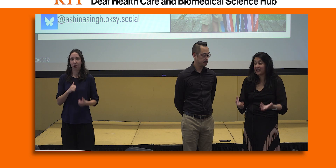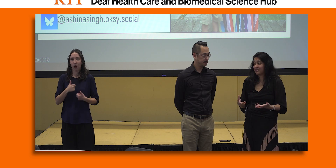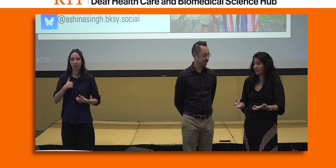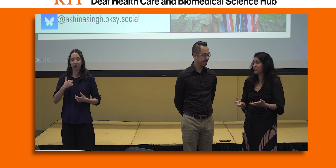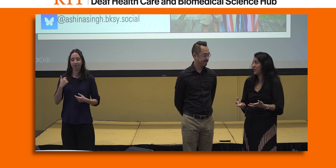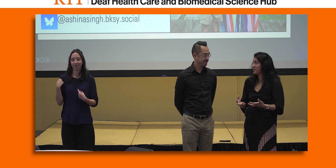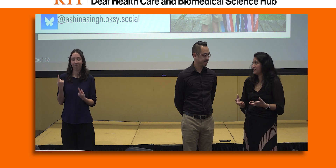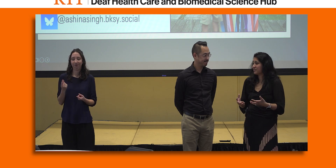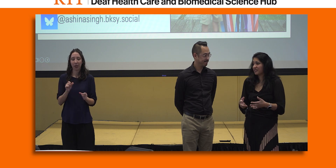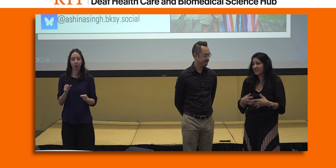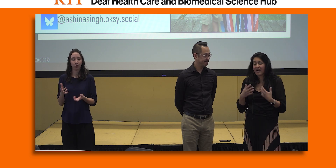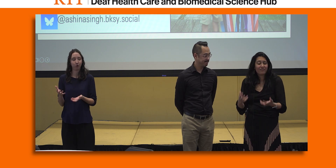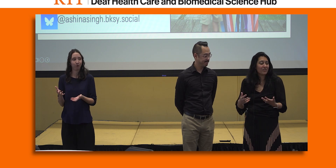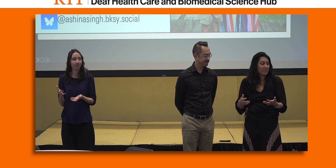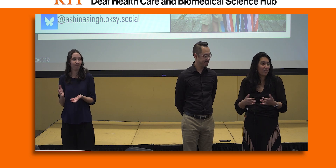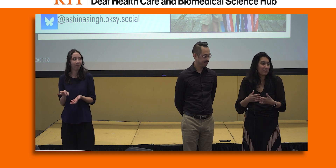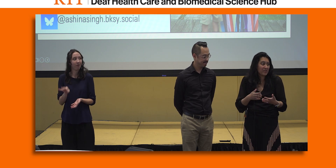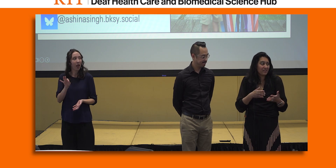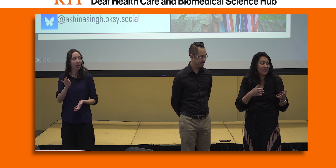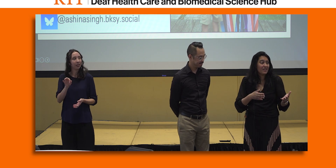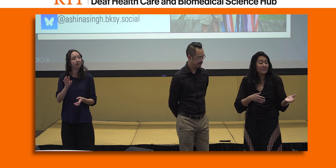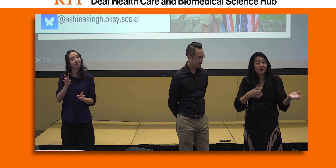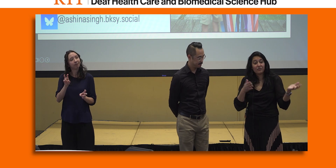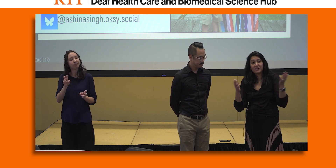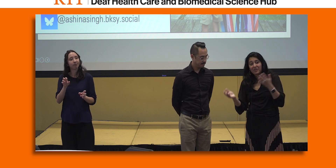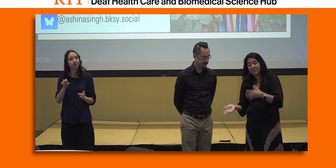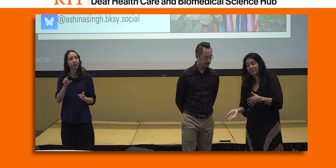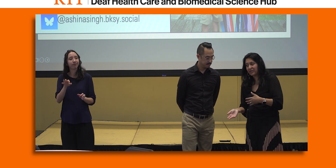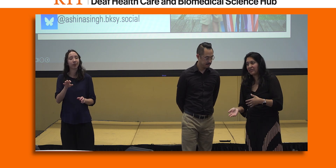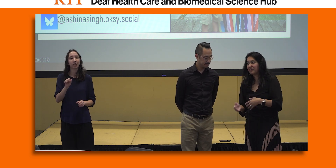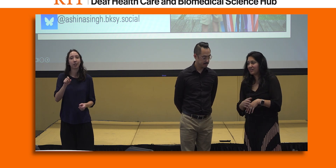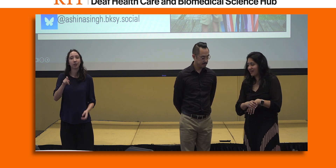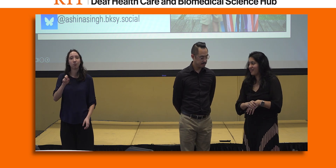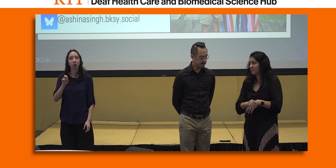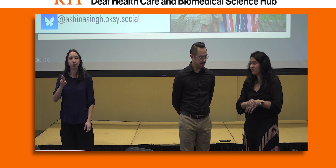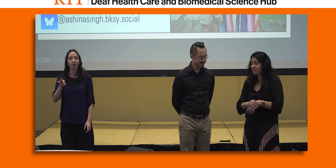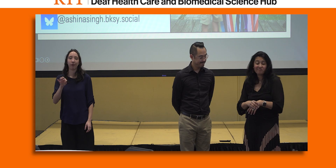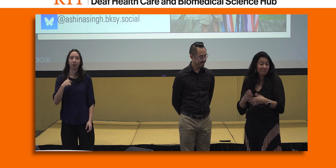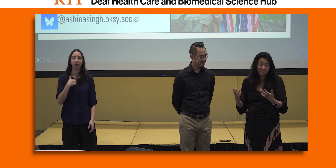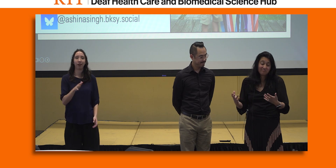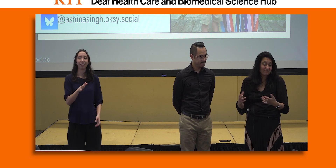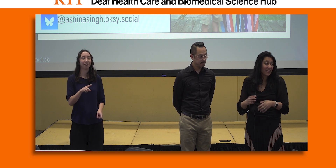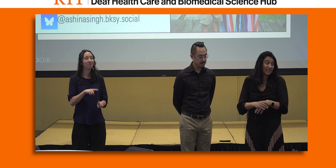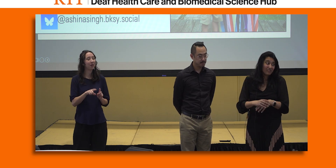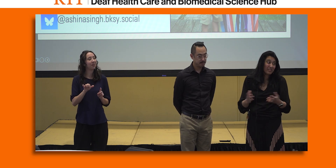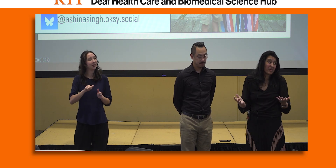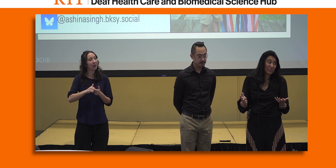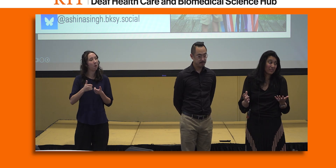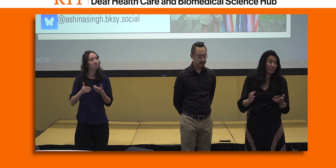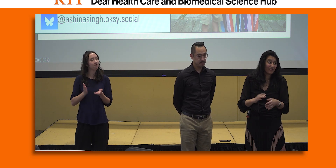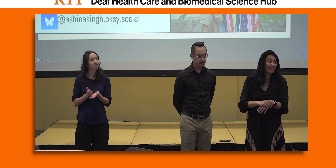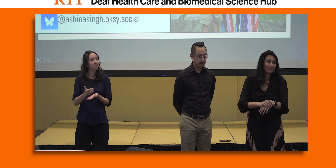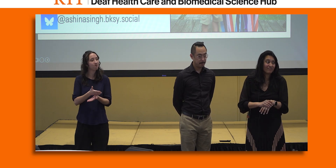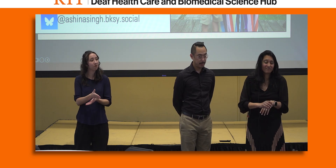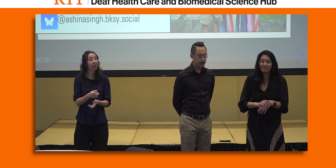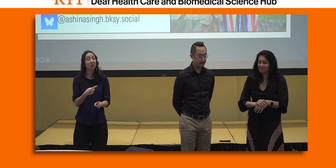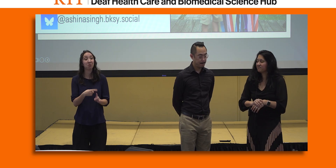to get those sponsors and have them help me in my career and even in my personal life.